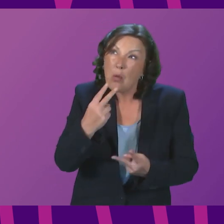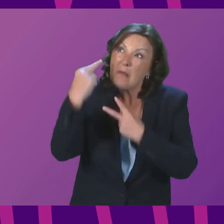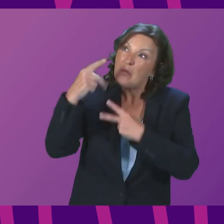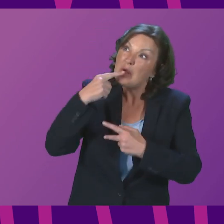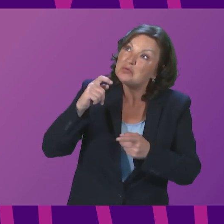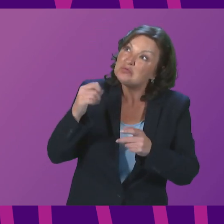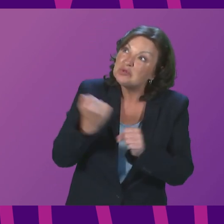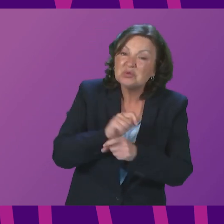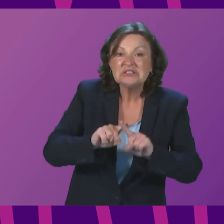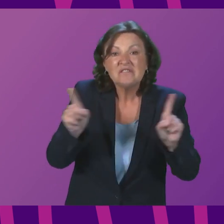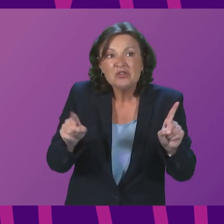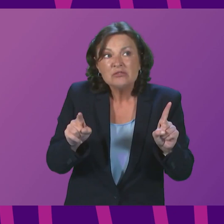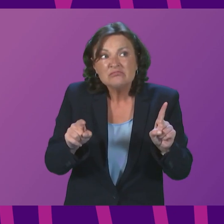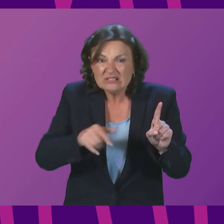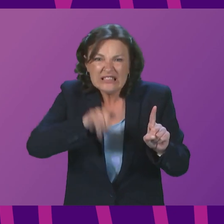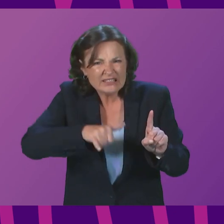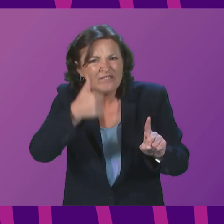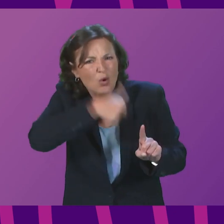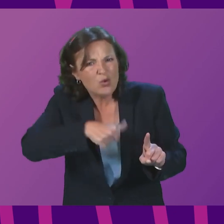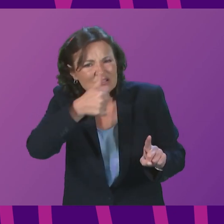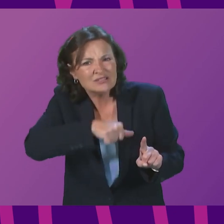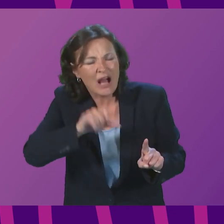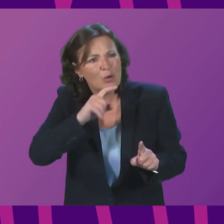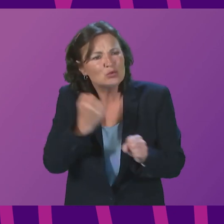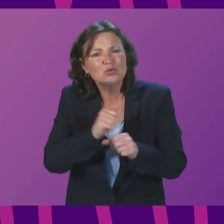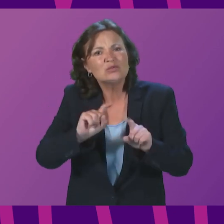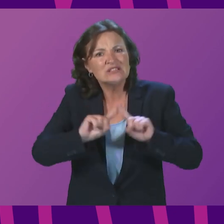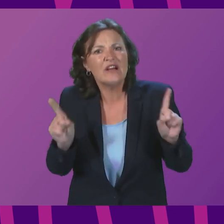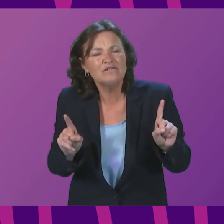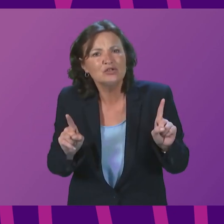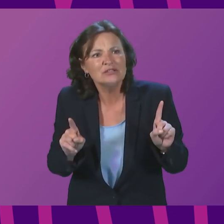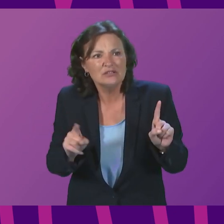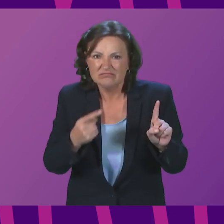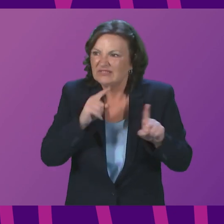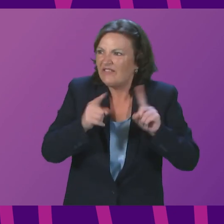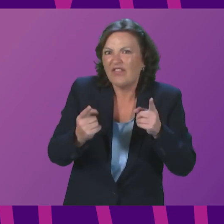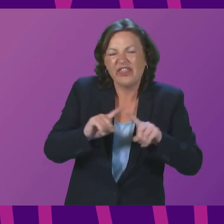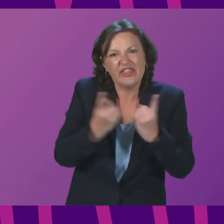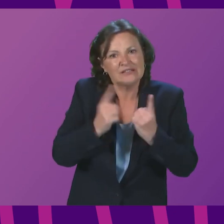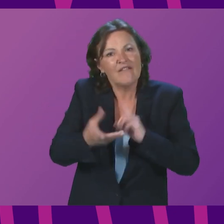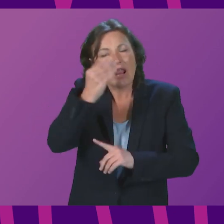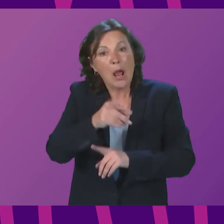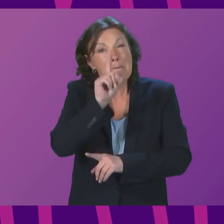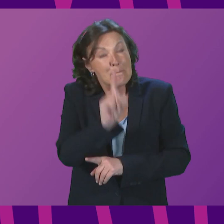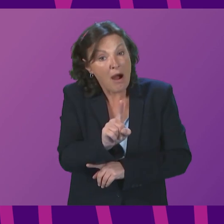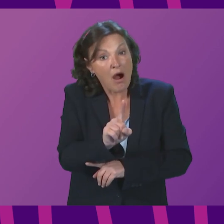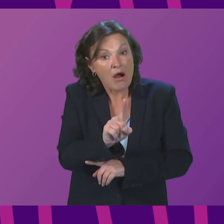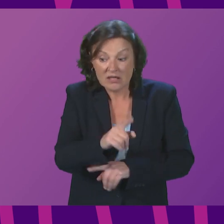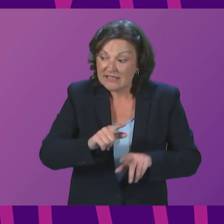about it, but would I change the judgment that I made that it is important not to brush these things under the carpet but to face up to them?